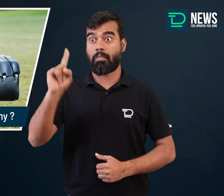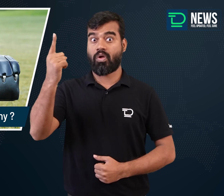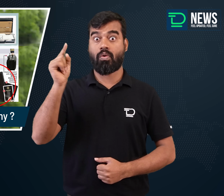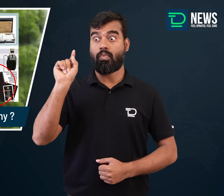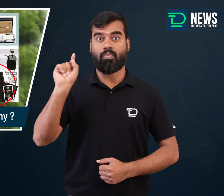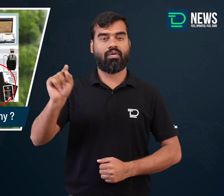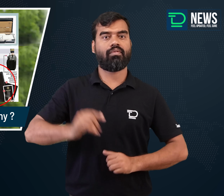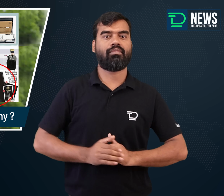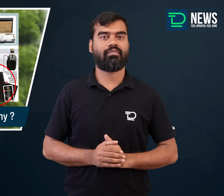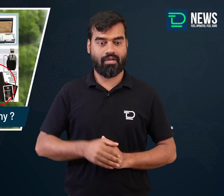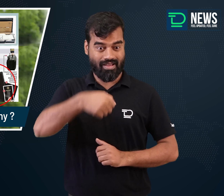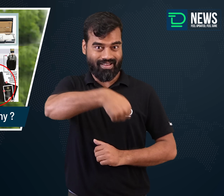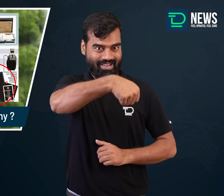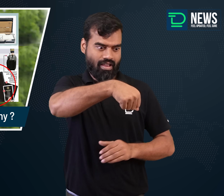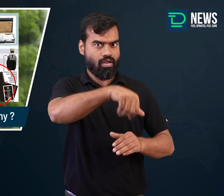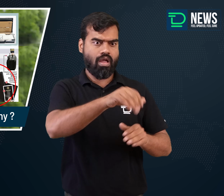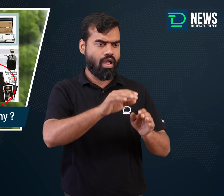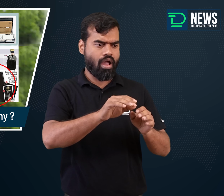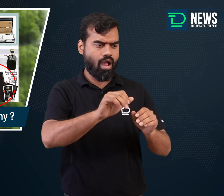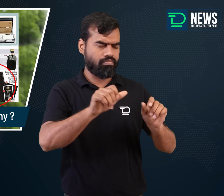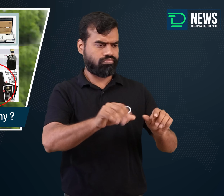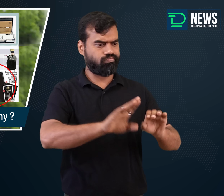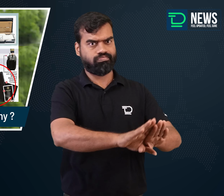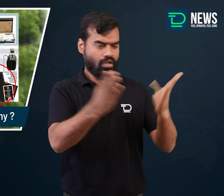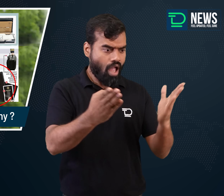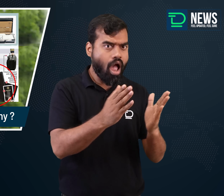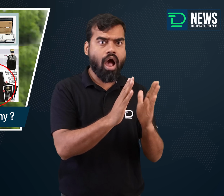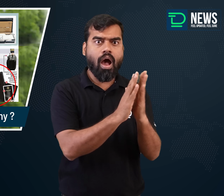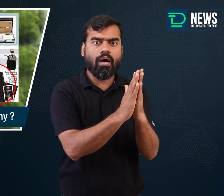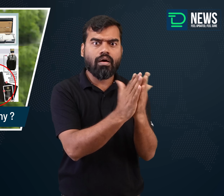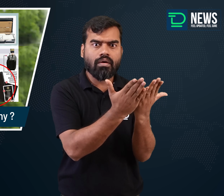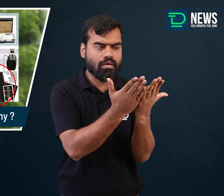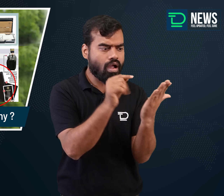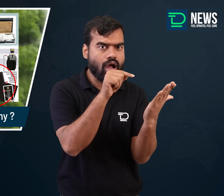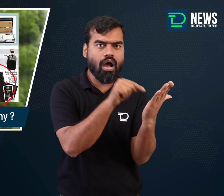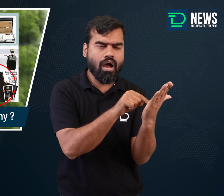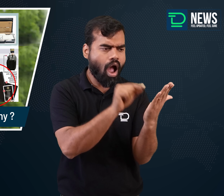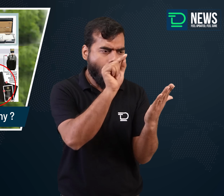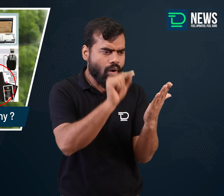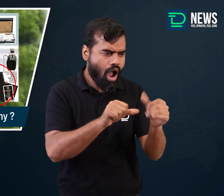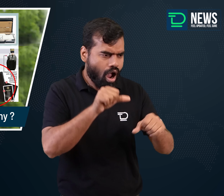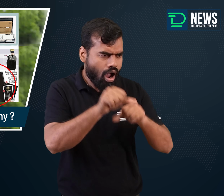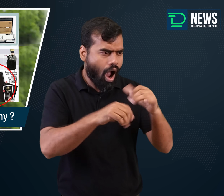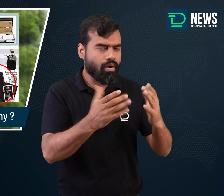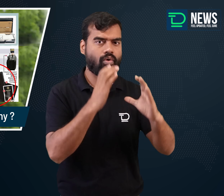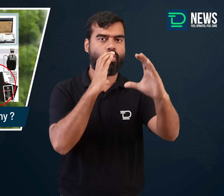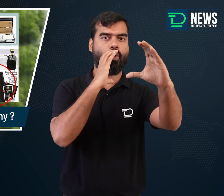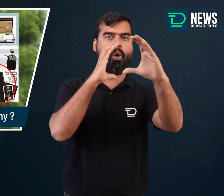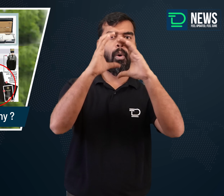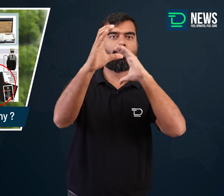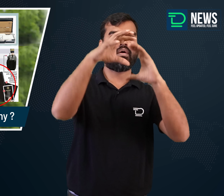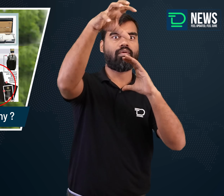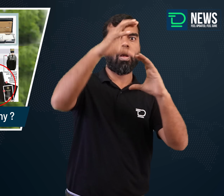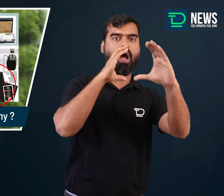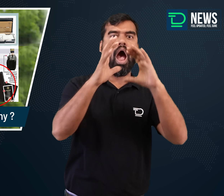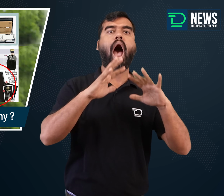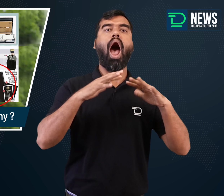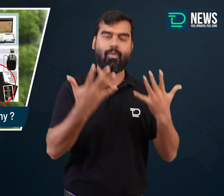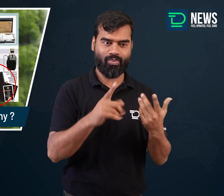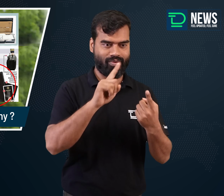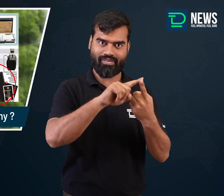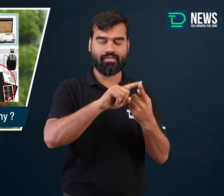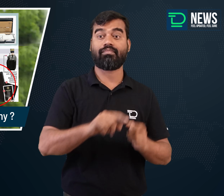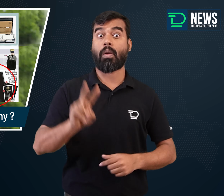1.the manual for using a communication system,